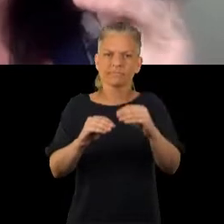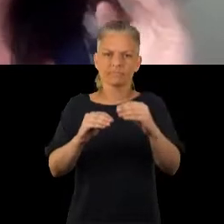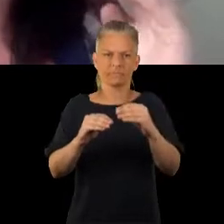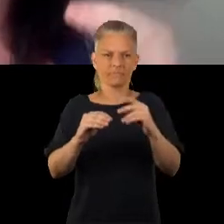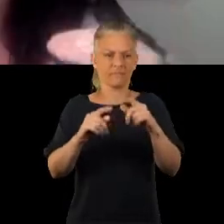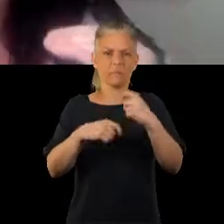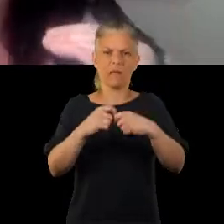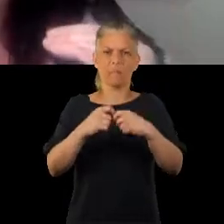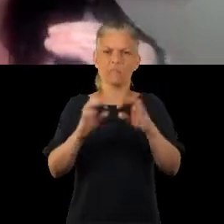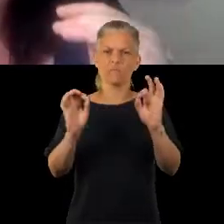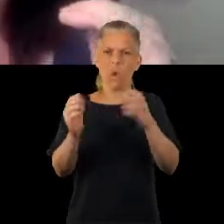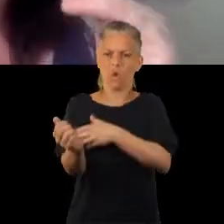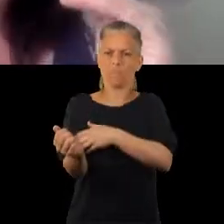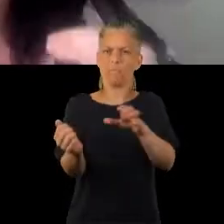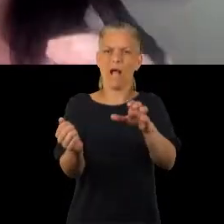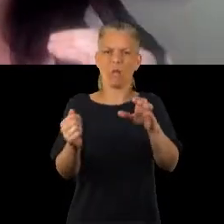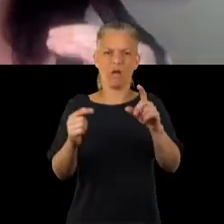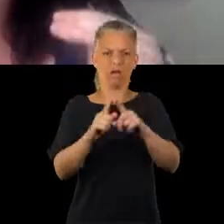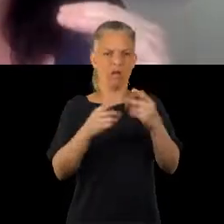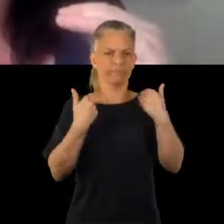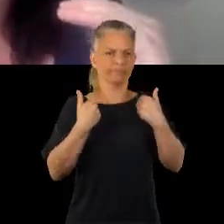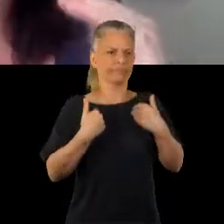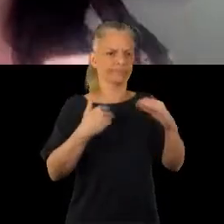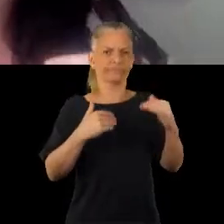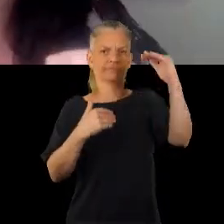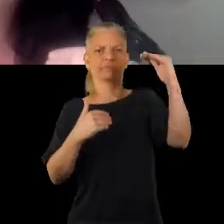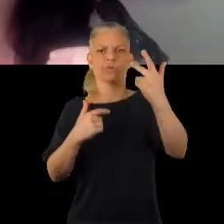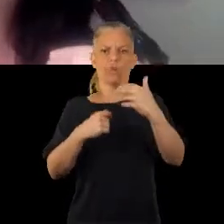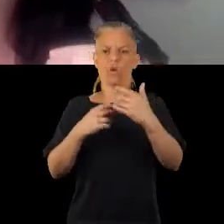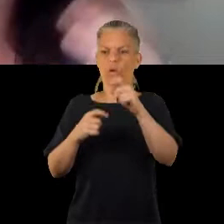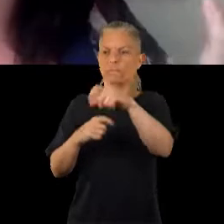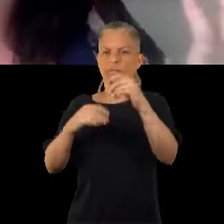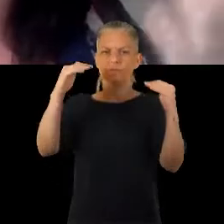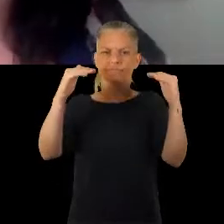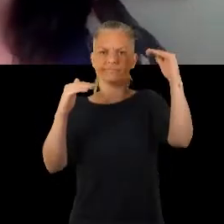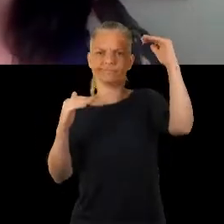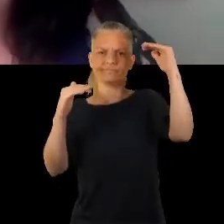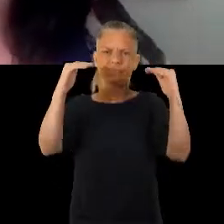service users and peers then becomes distorted if peers get paid a lot. And I’m like, well